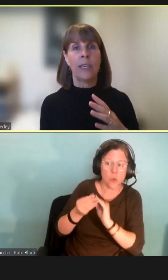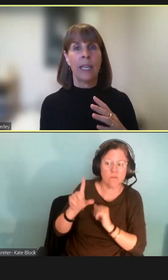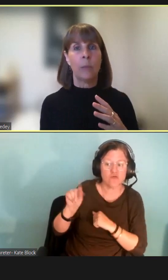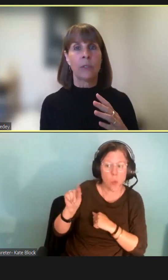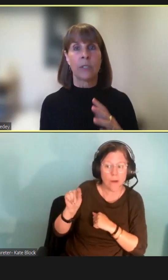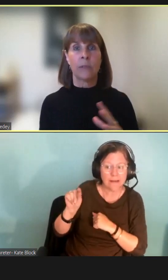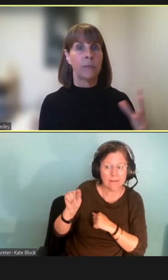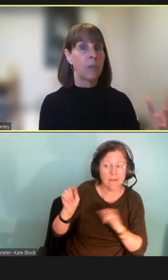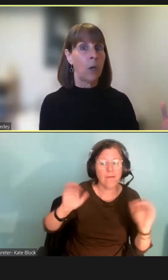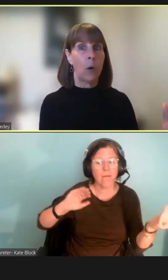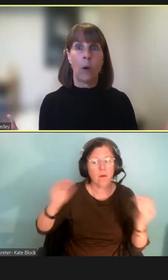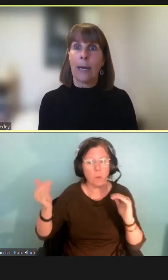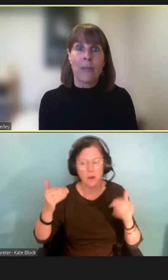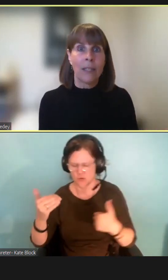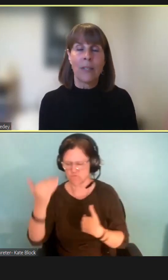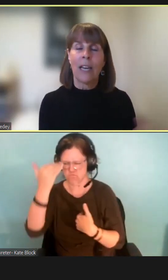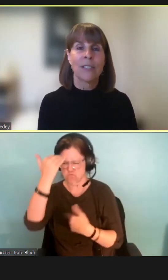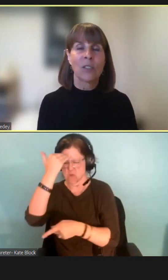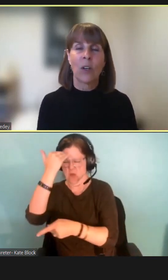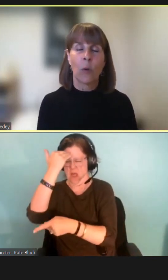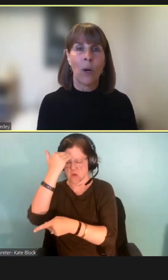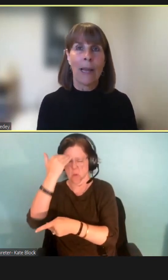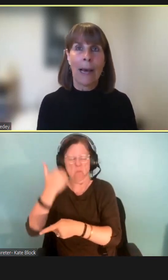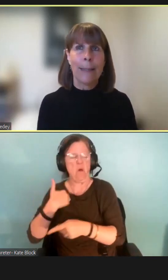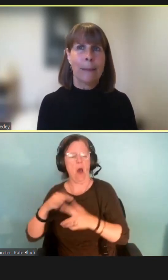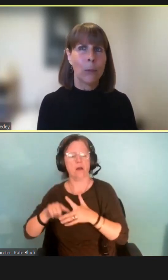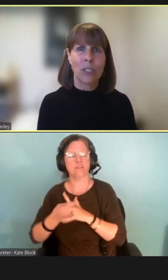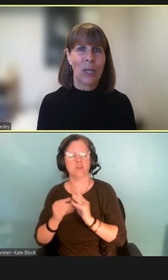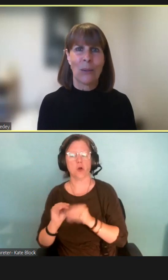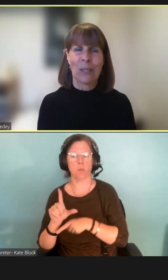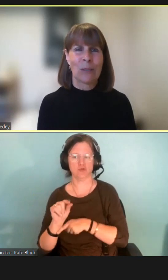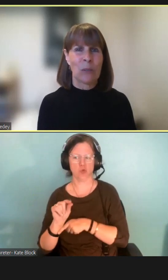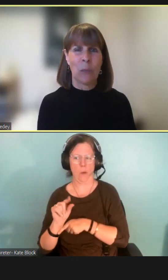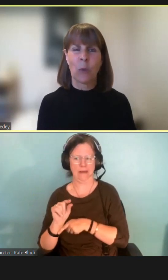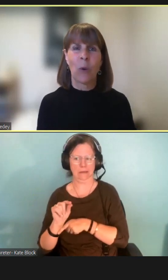able to know I don't have to start at one I know the child can do number one